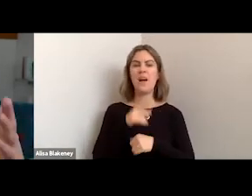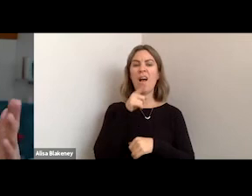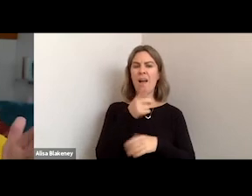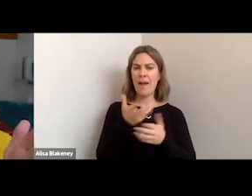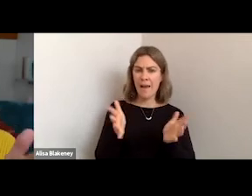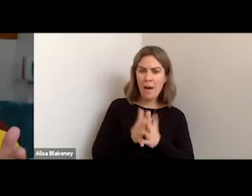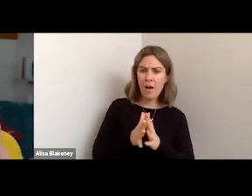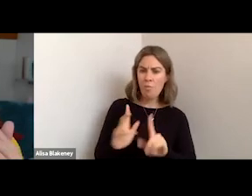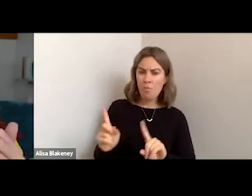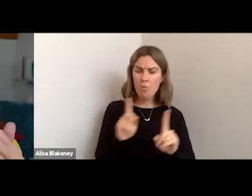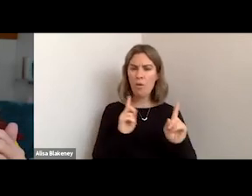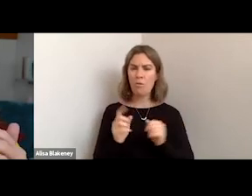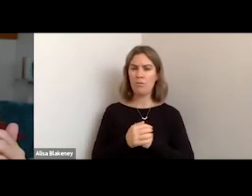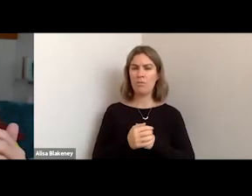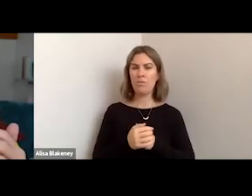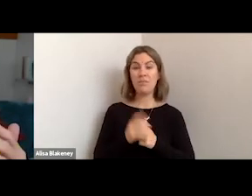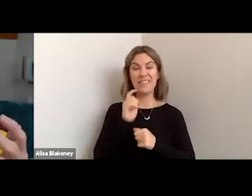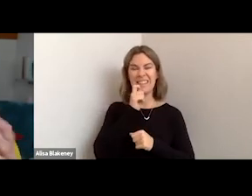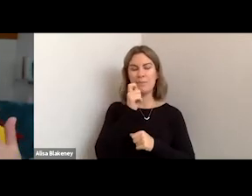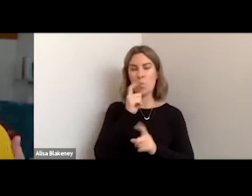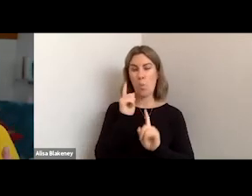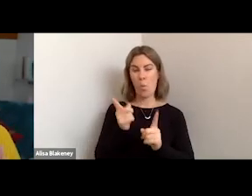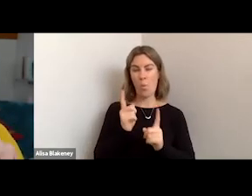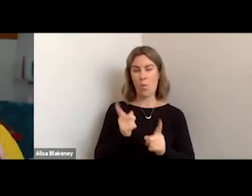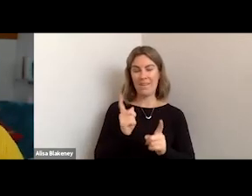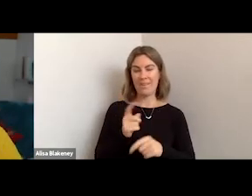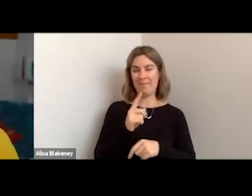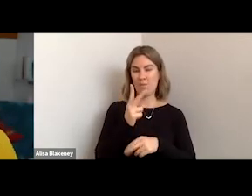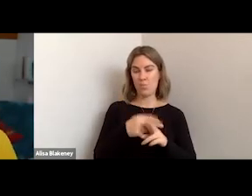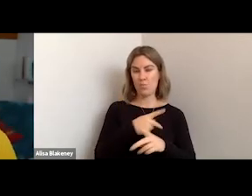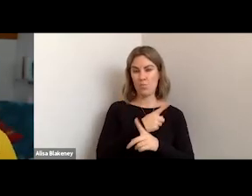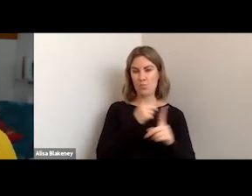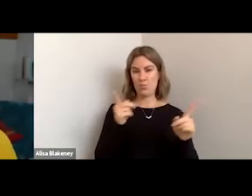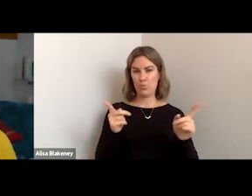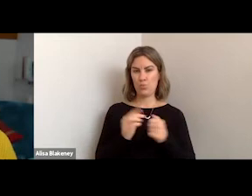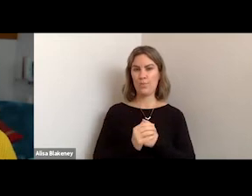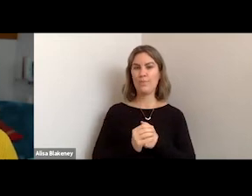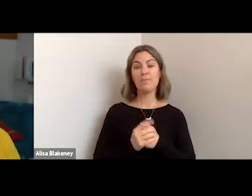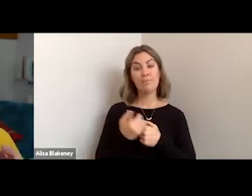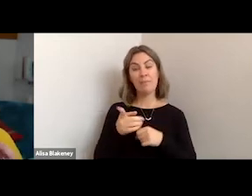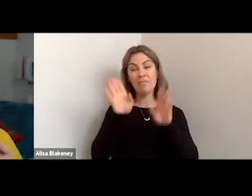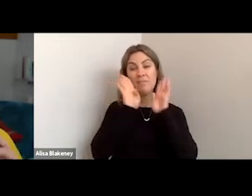I want to give you a word of warning, not my warning, it is because of Facebook, OK.